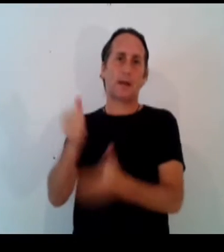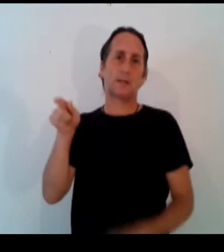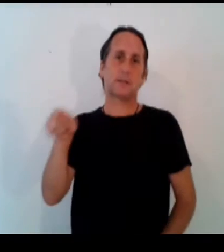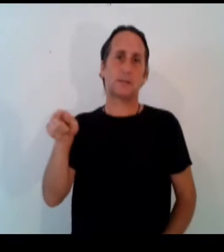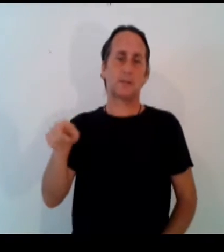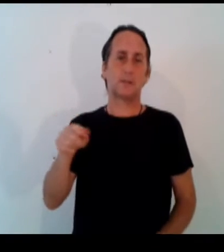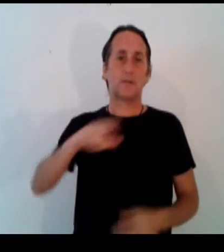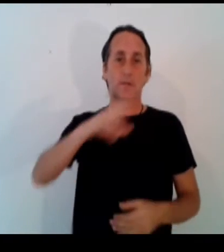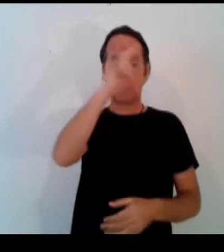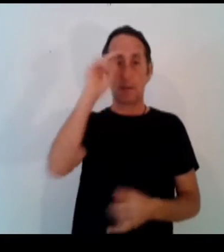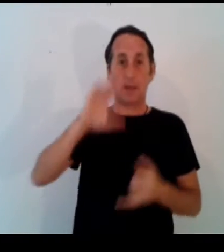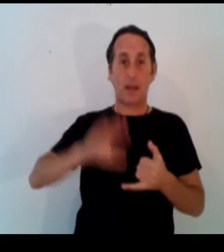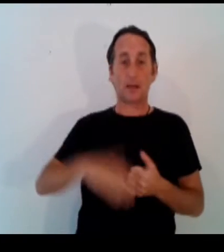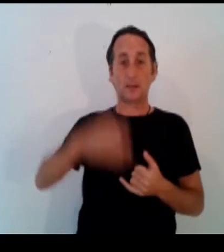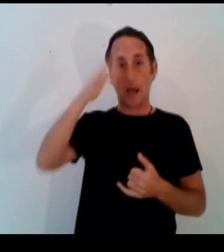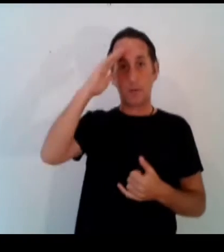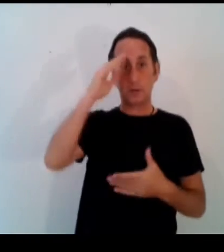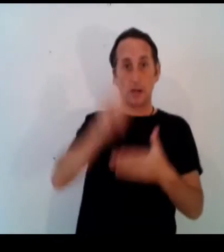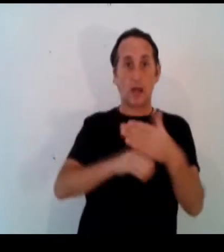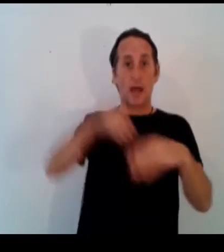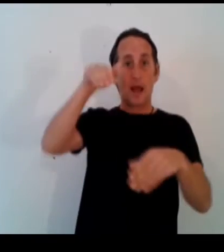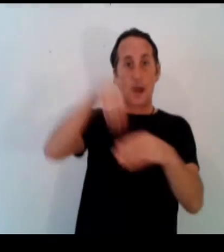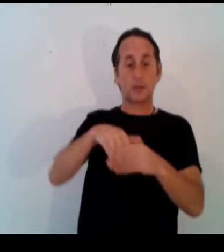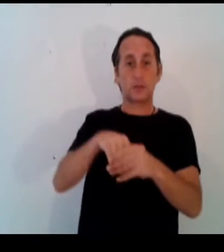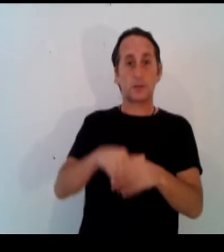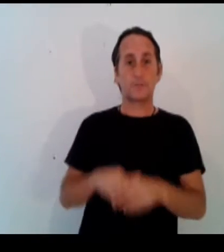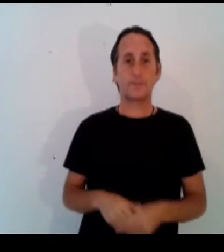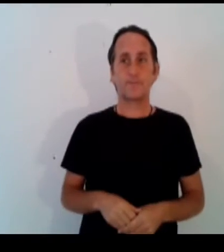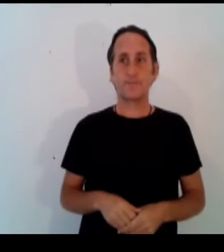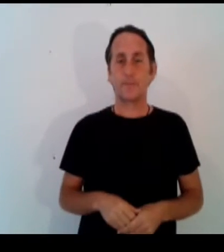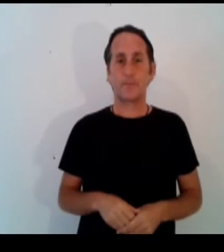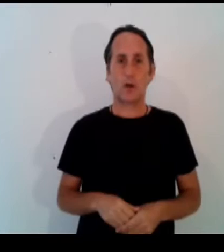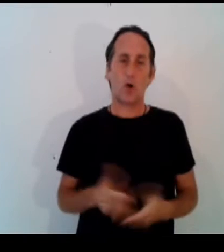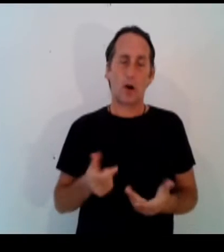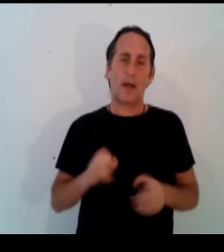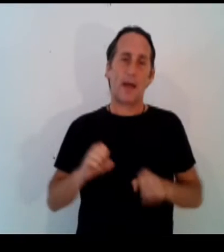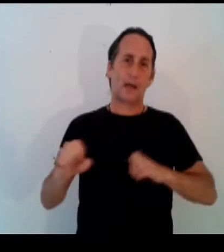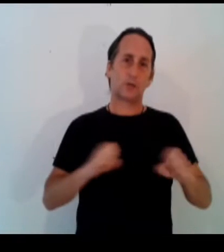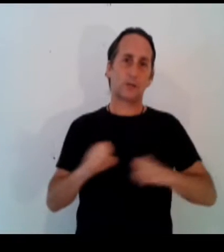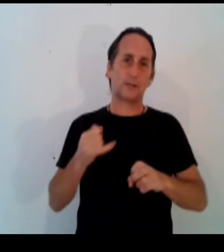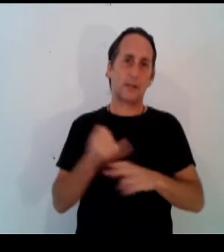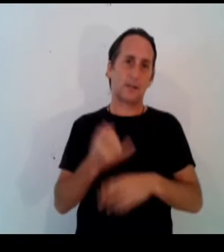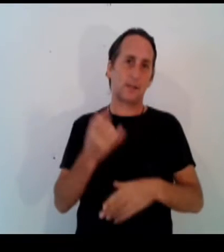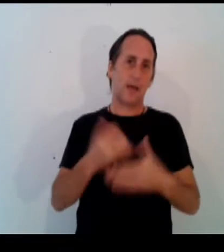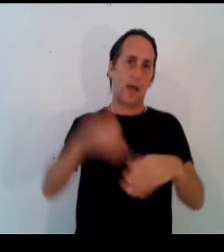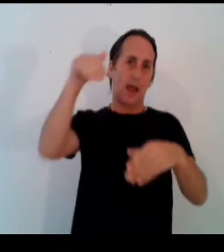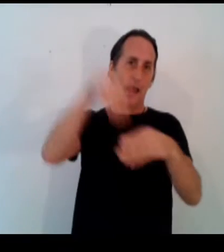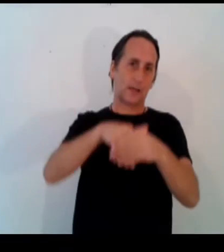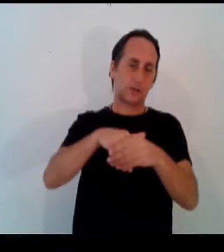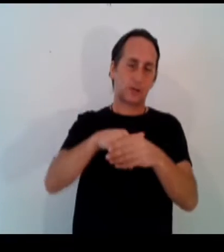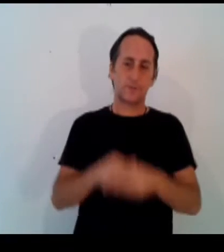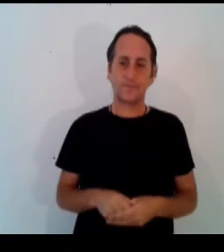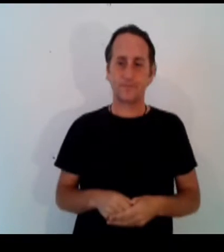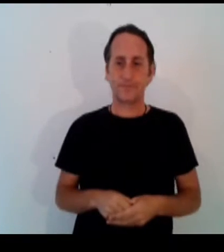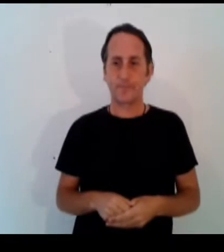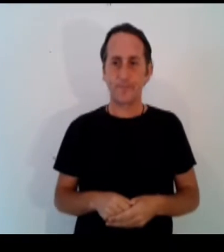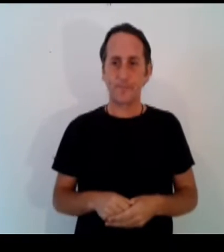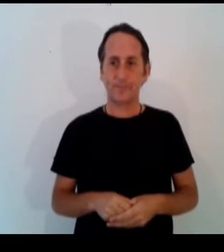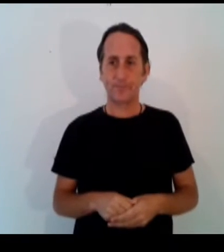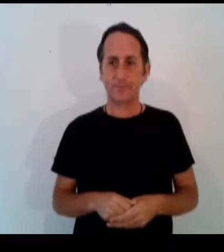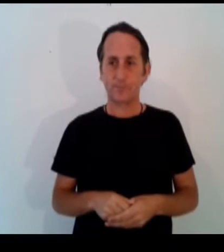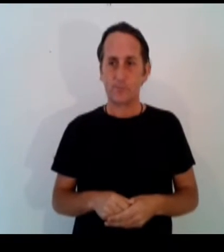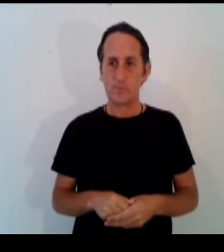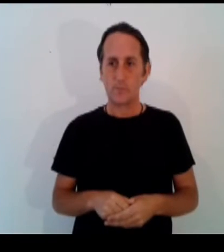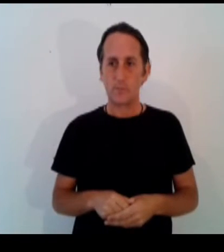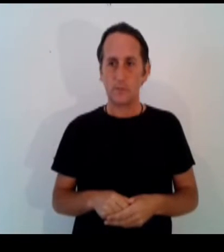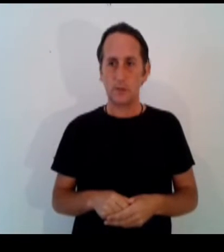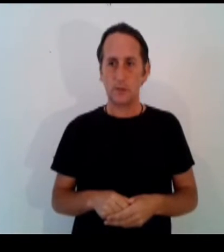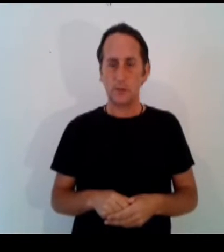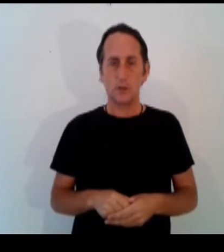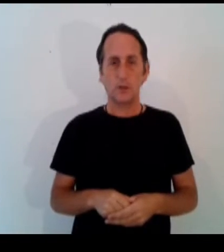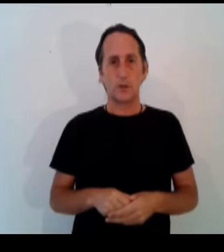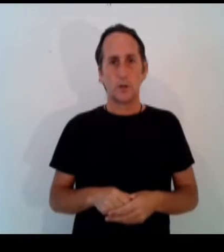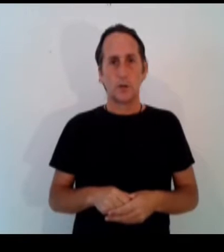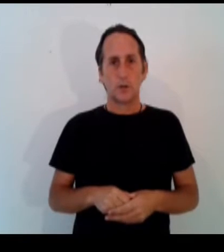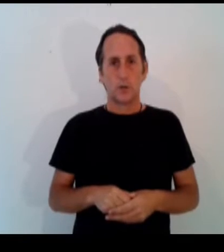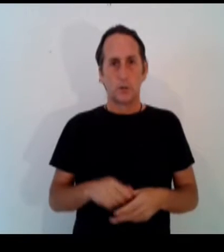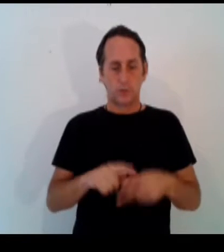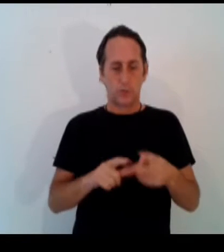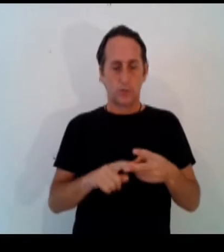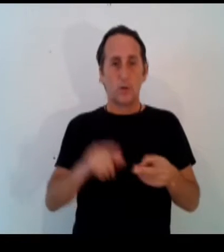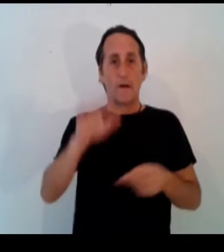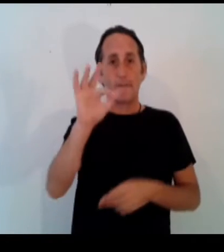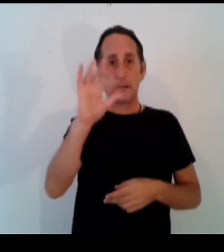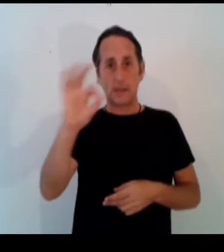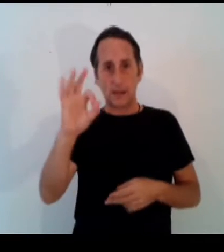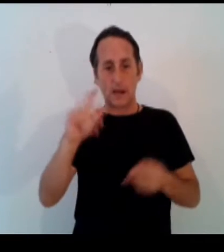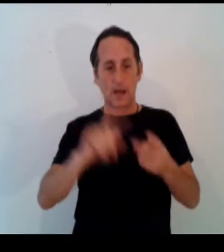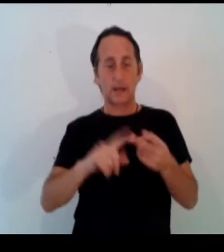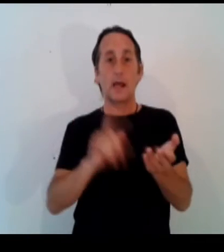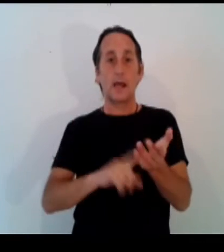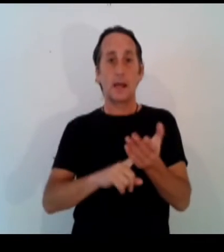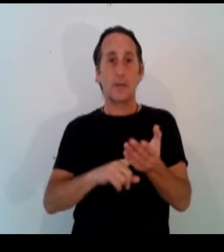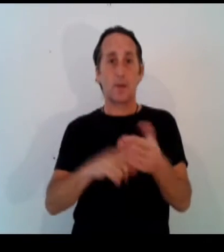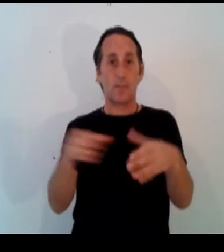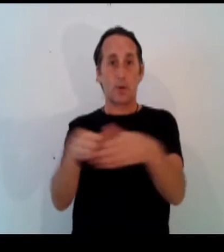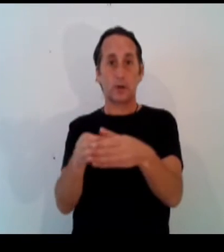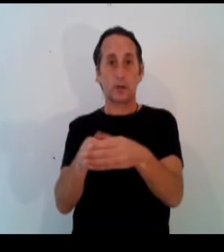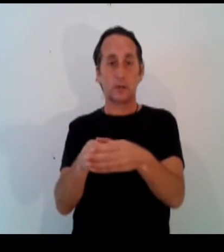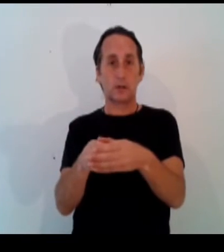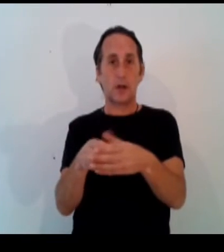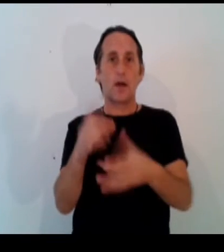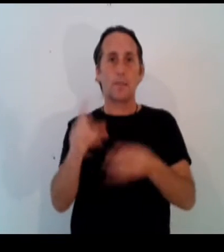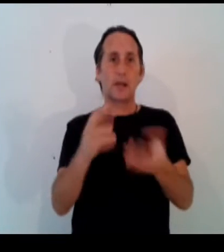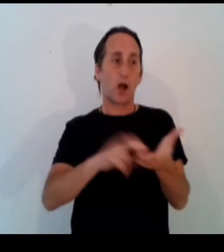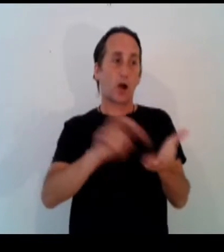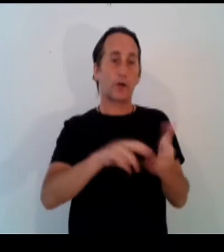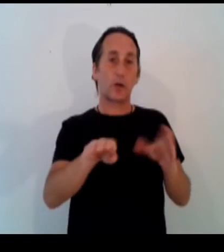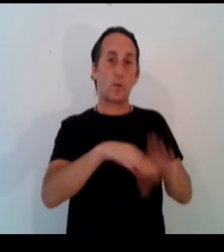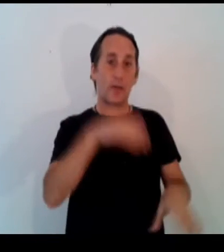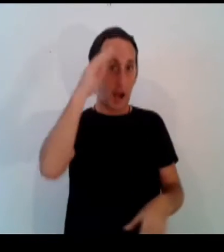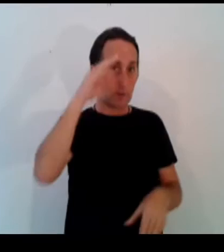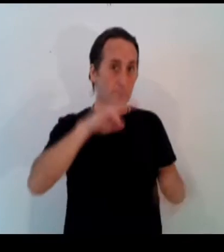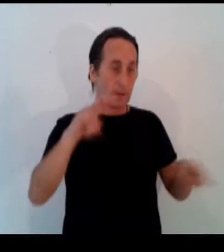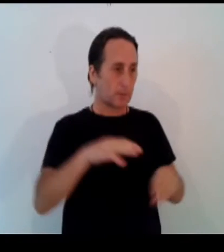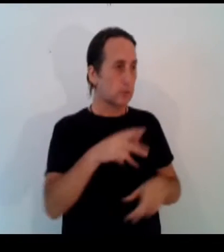For example in the last Irish election or exercise in election the fine gael/labour parties made a contract with the Irish people